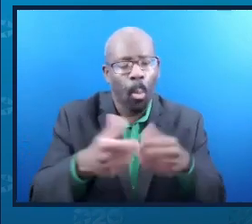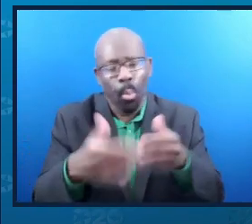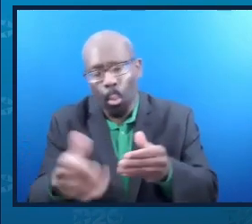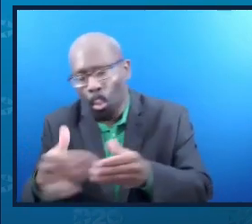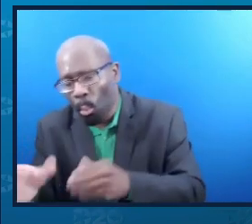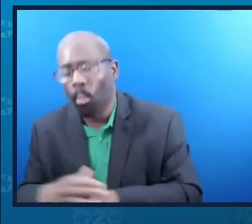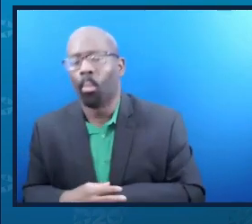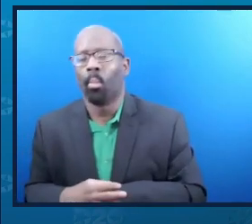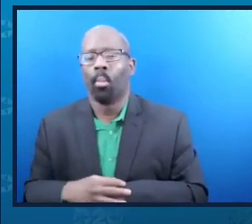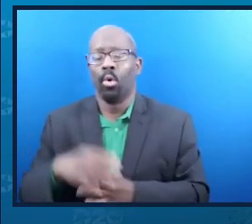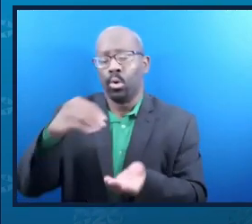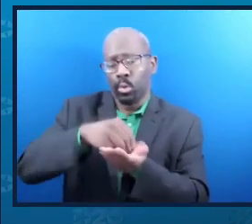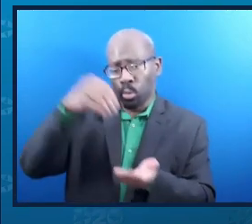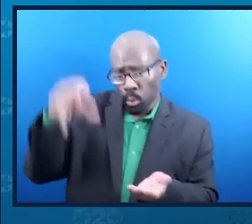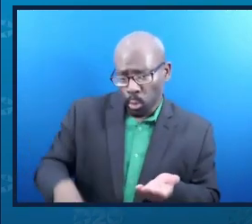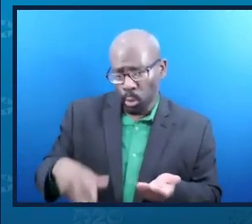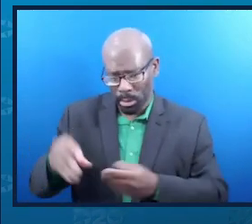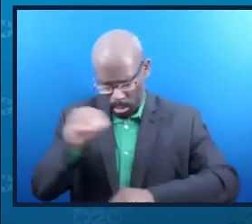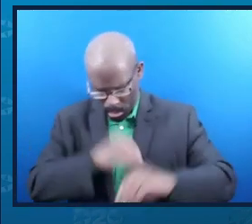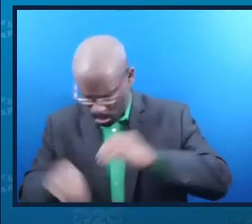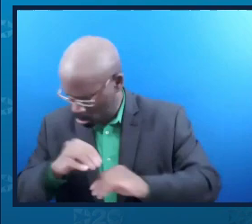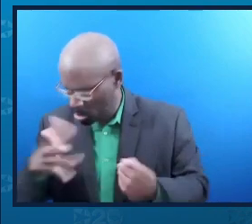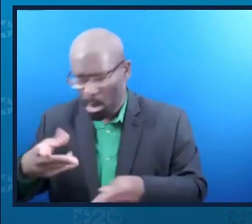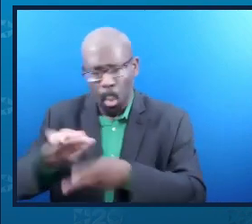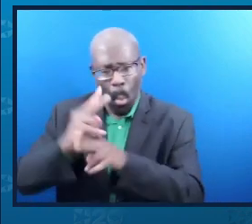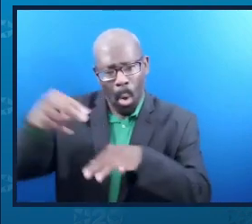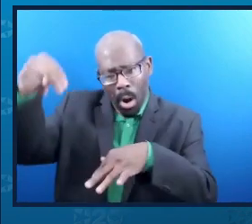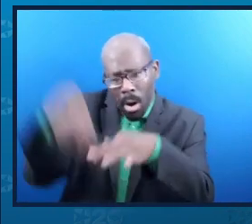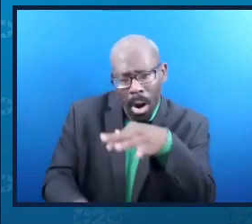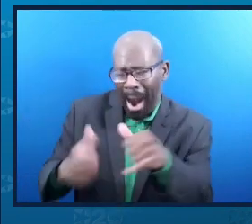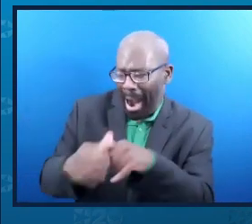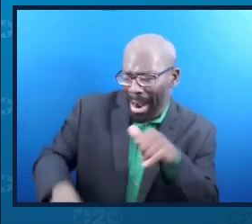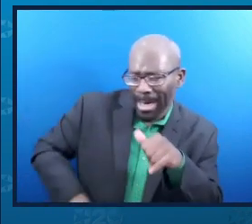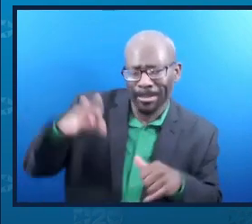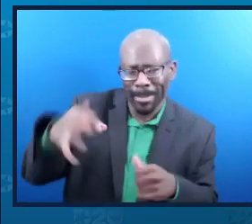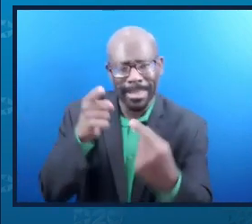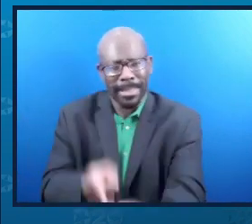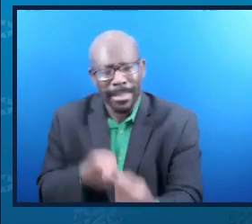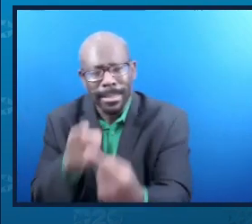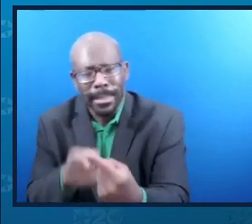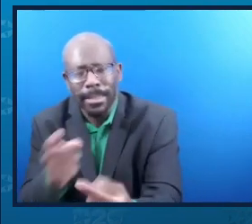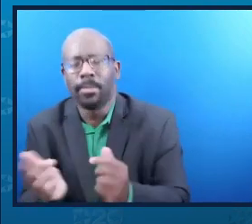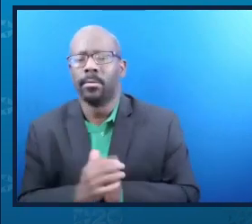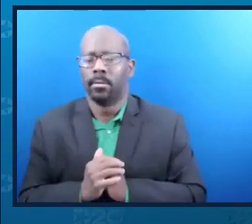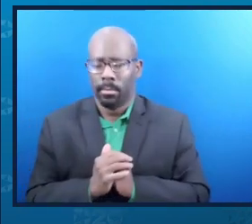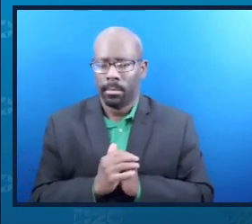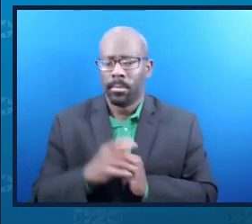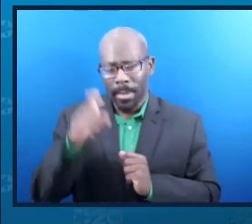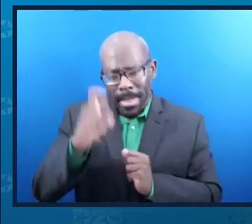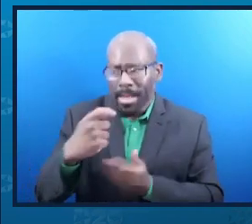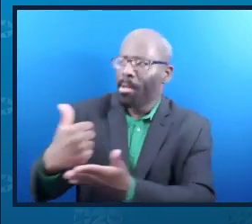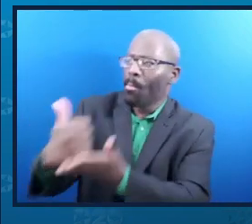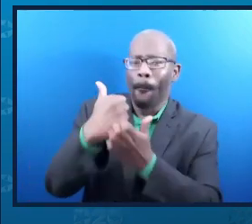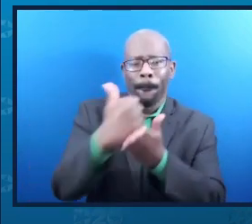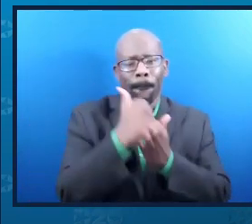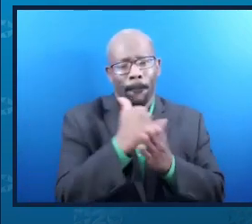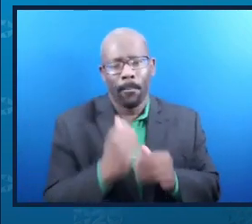STUDENT, FIGURING OUT HOW TO PAY FOR NEXT MEESTER'S CLASSES.